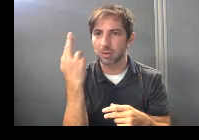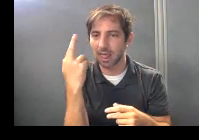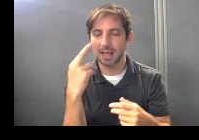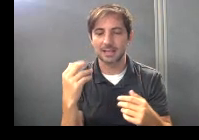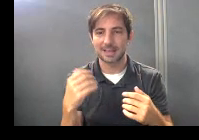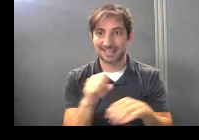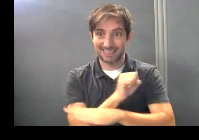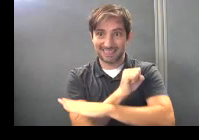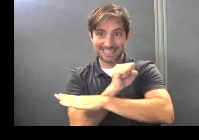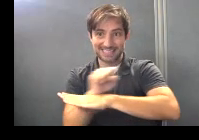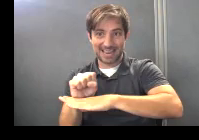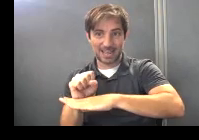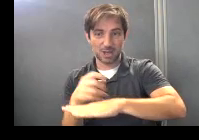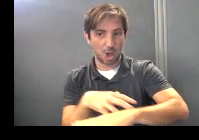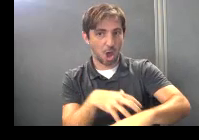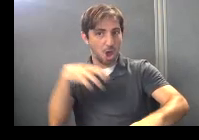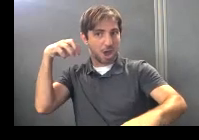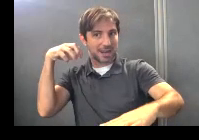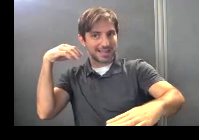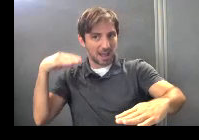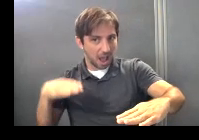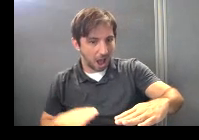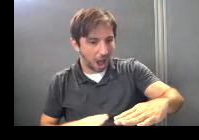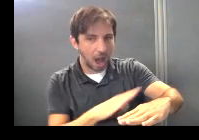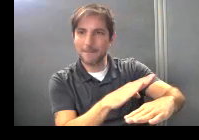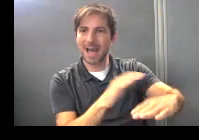YOU LOOK AT AN EVENT LIKE THE OSCARS OR TONY AWARDS.